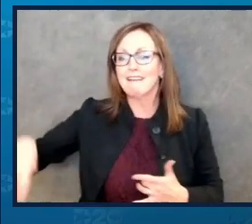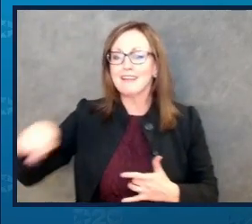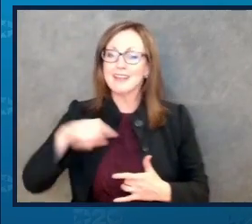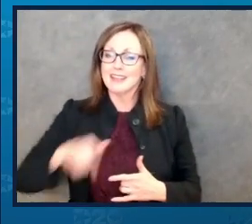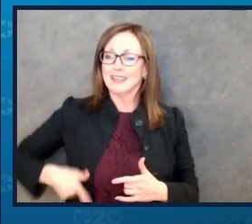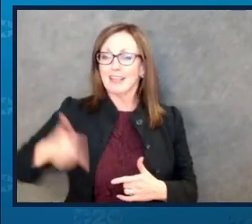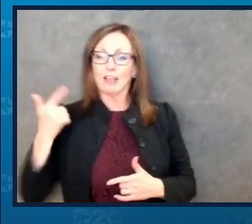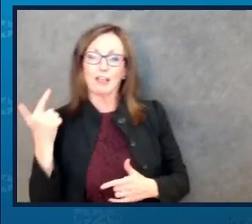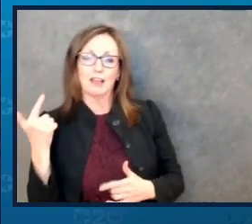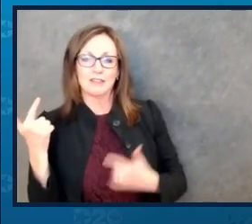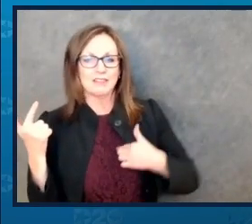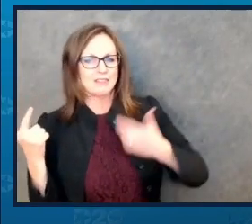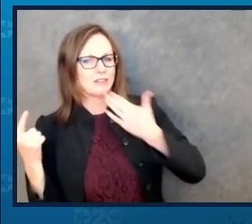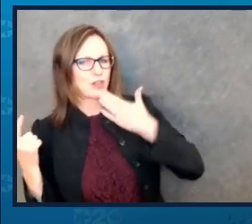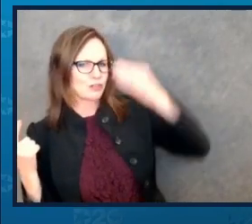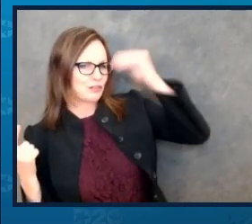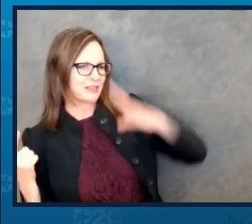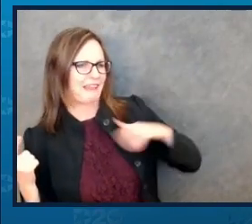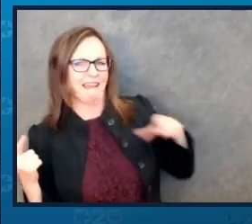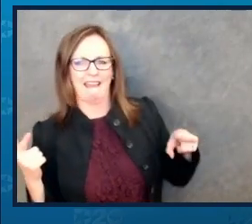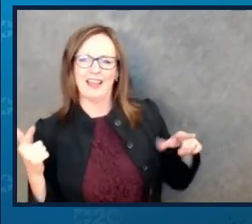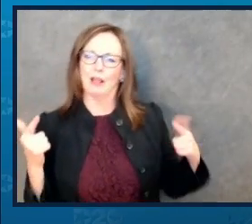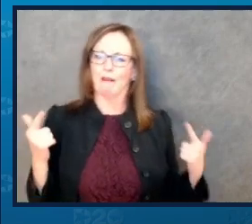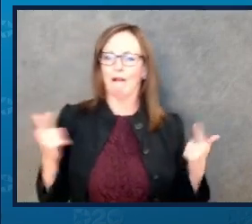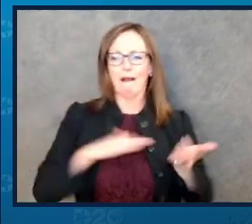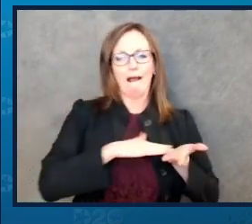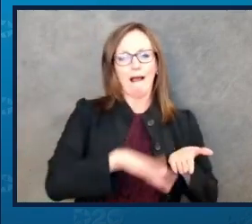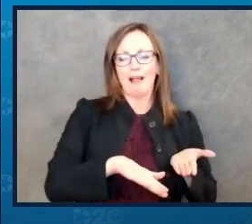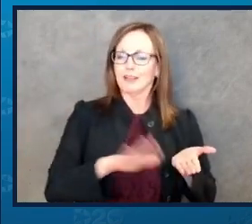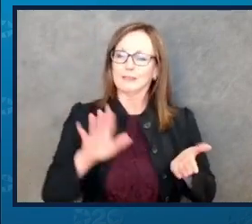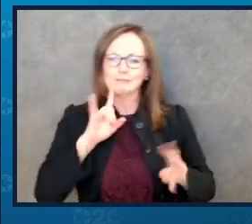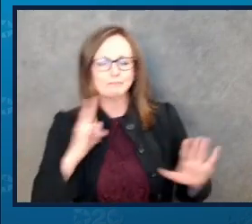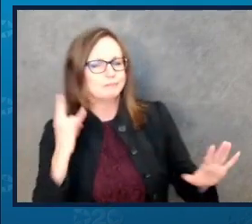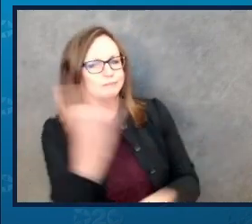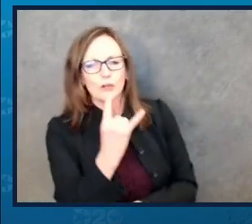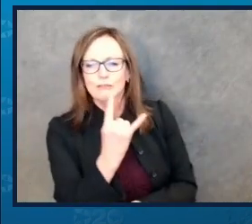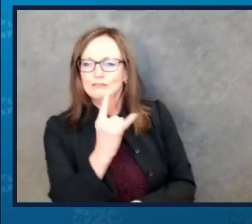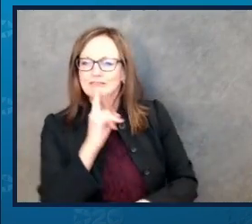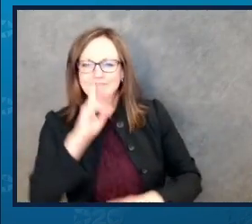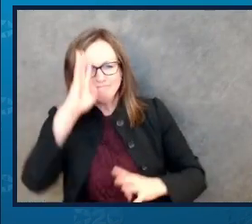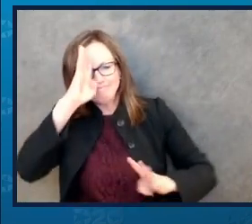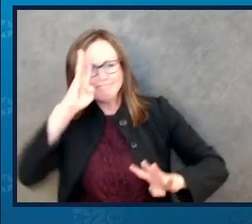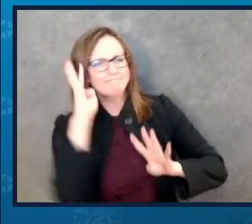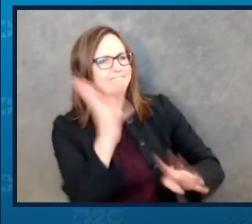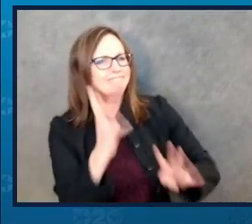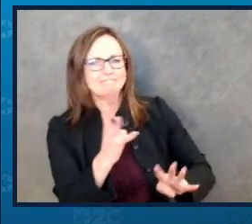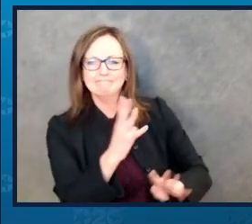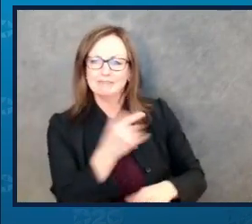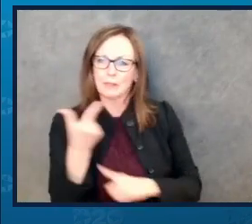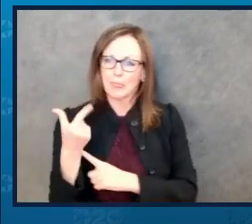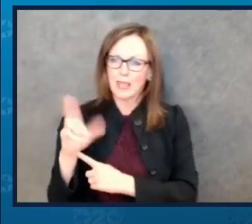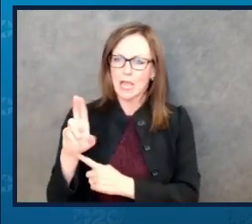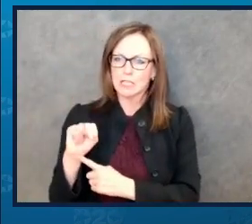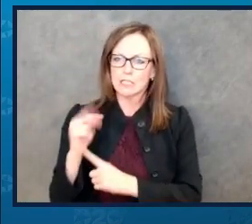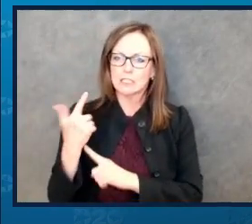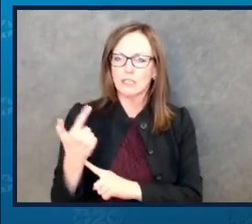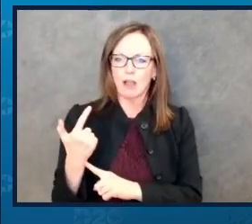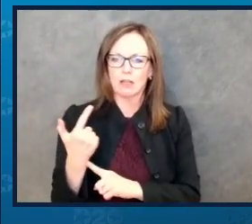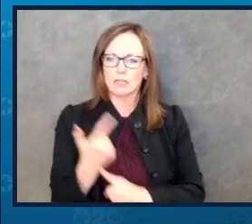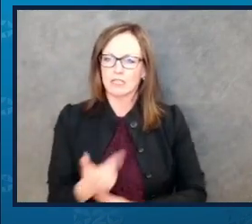STOPS A BAD GUY A GUN. WE CALL B.S. THEY SAY GUNS ARE TOOLS LIKE KNIVES.